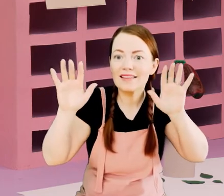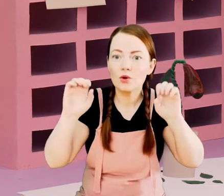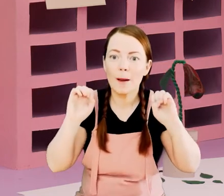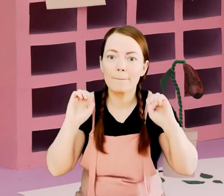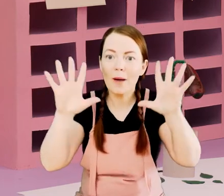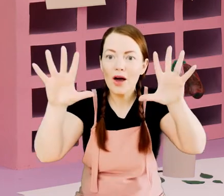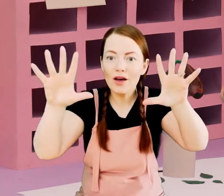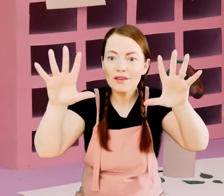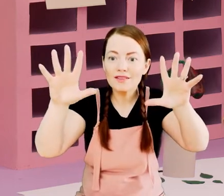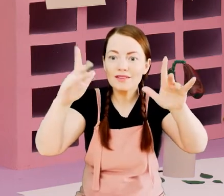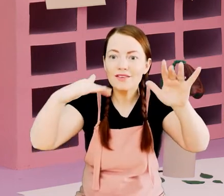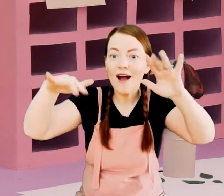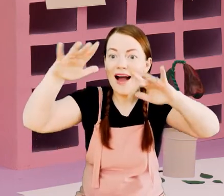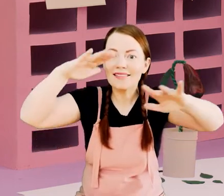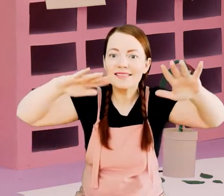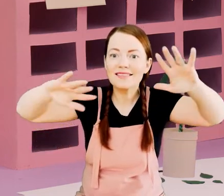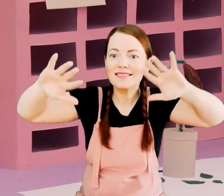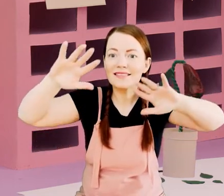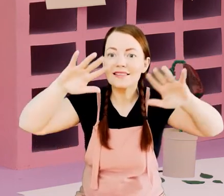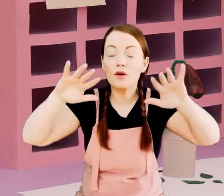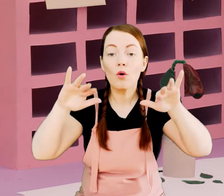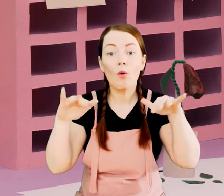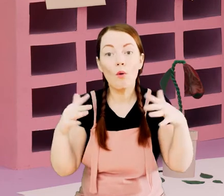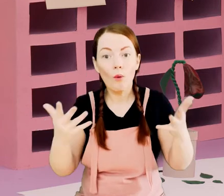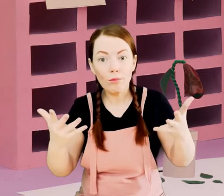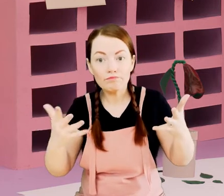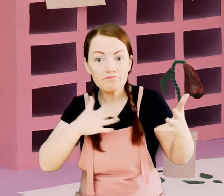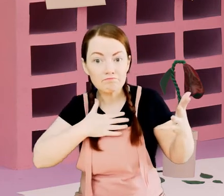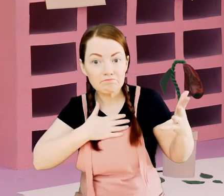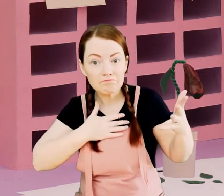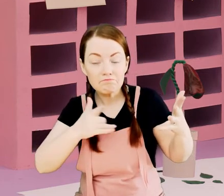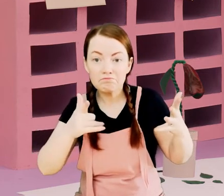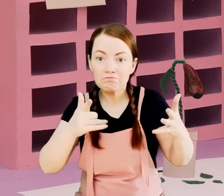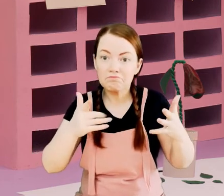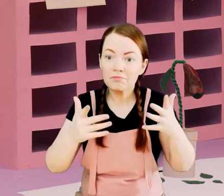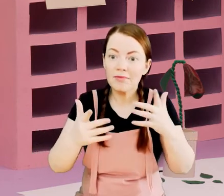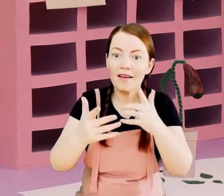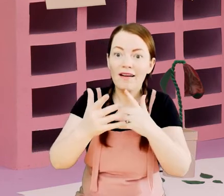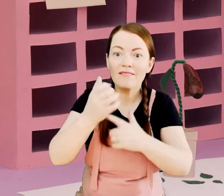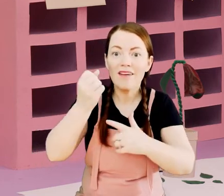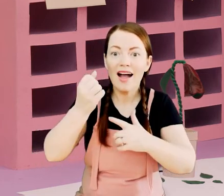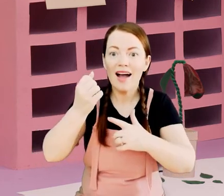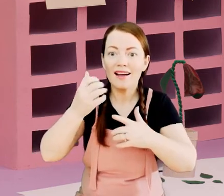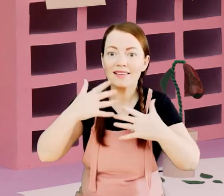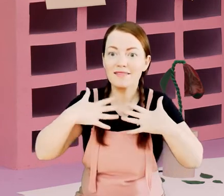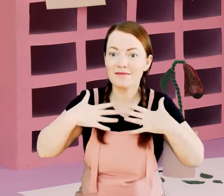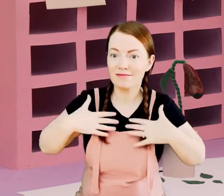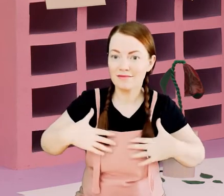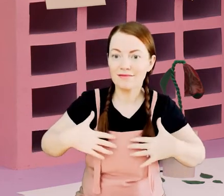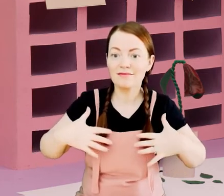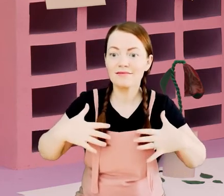You can burst and spring your hands into the air or if you like why don't you find tiny bursts all over your body?